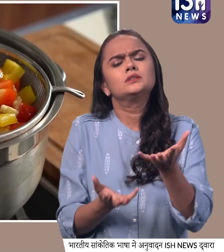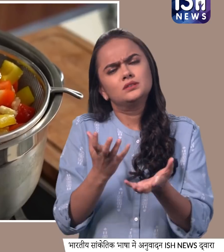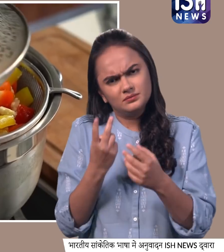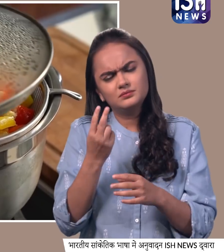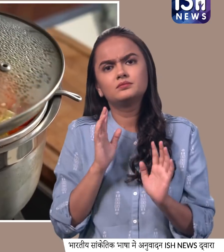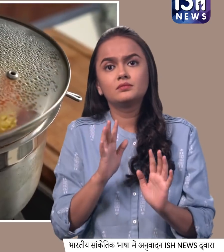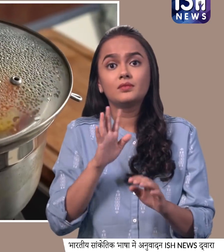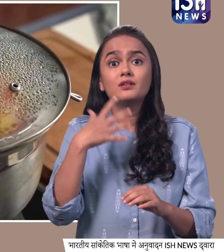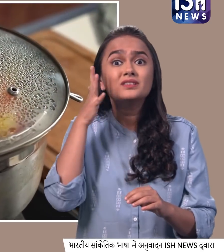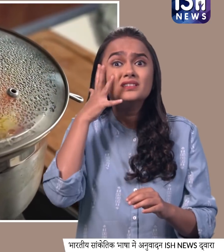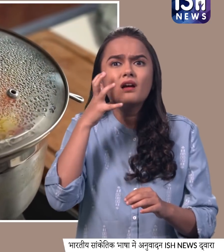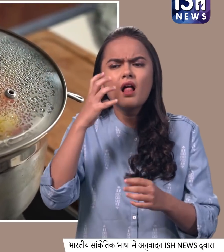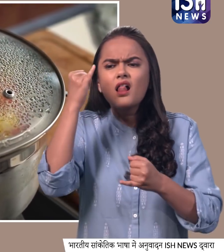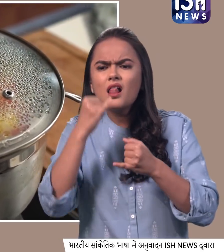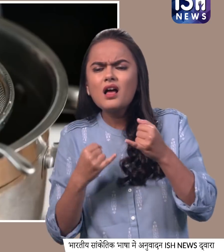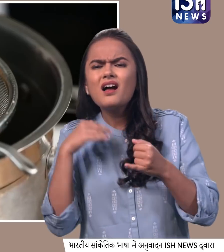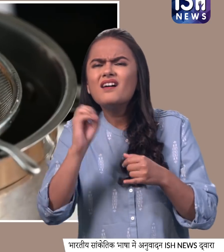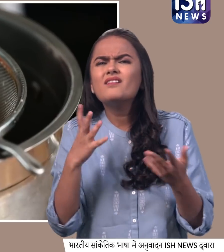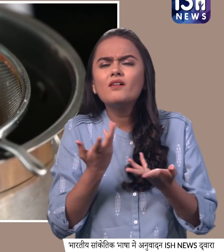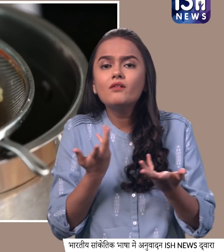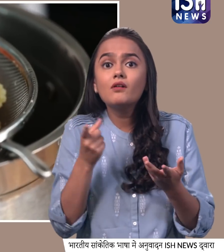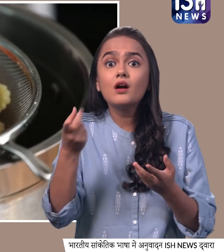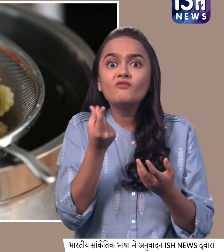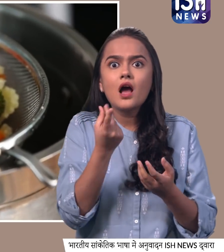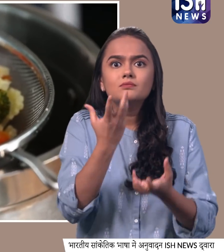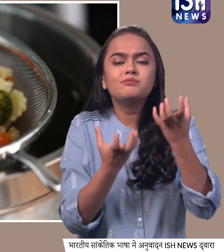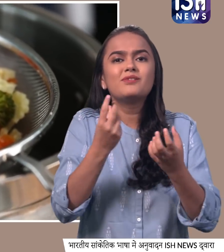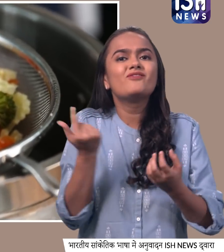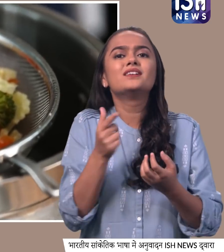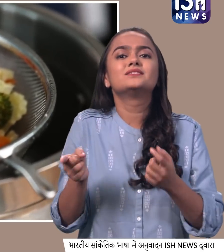We are adding capsicum later because capsicum steams early